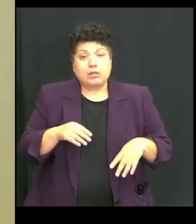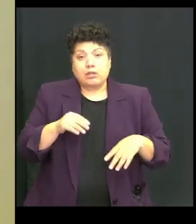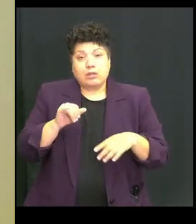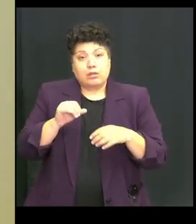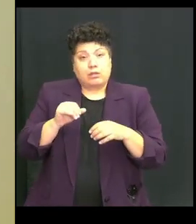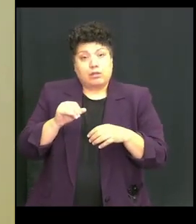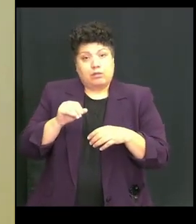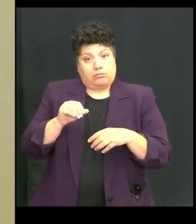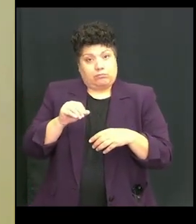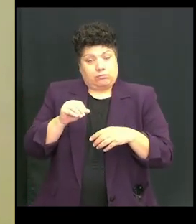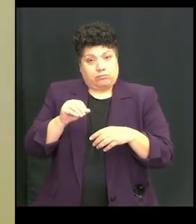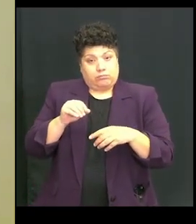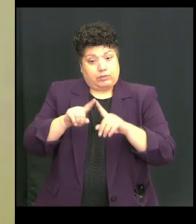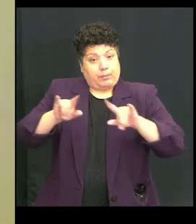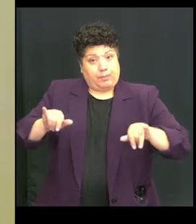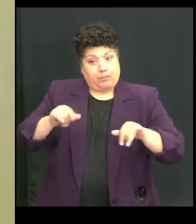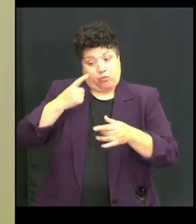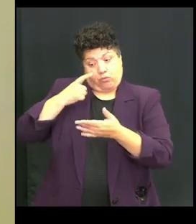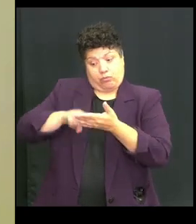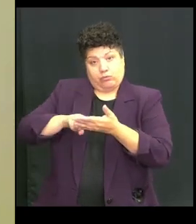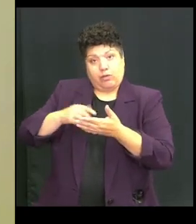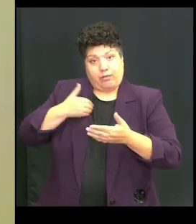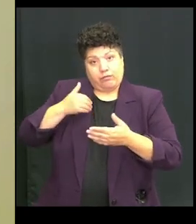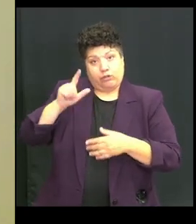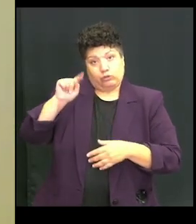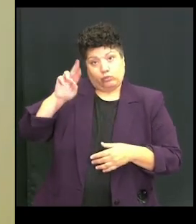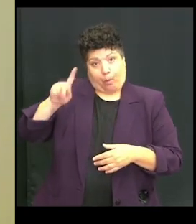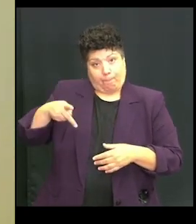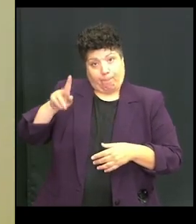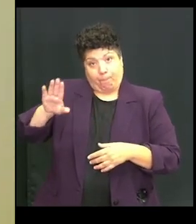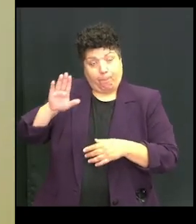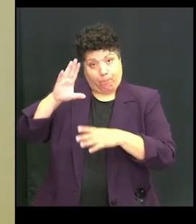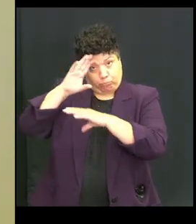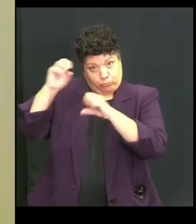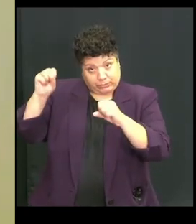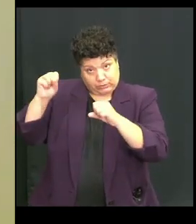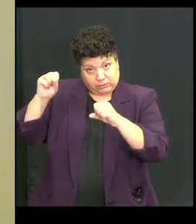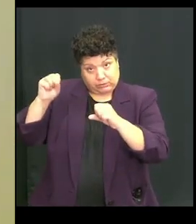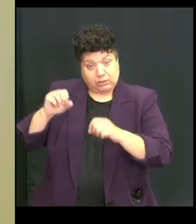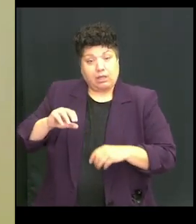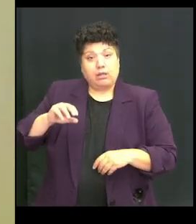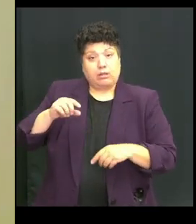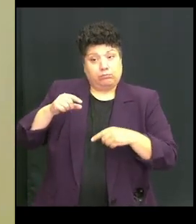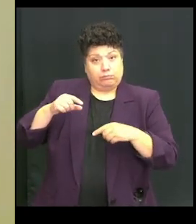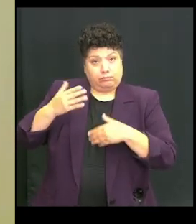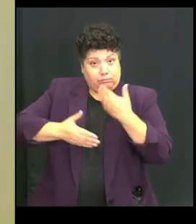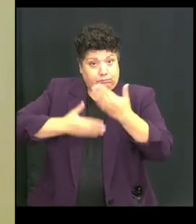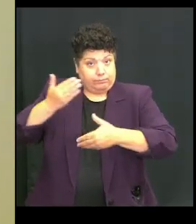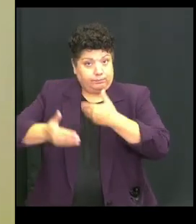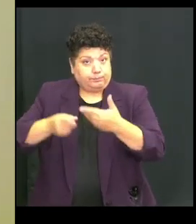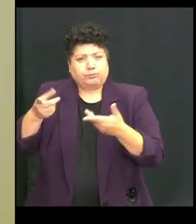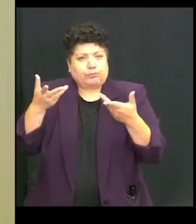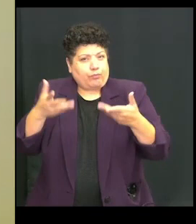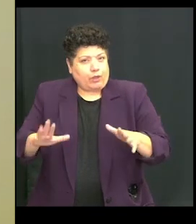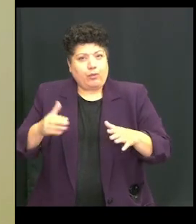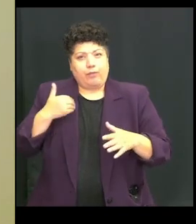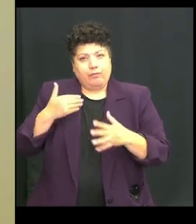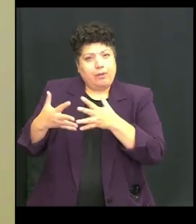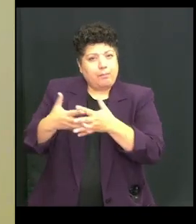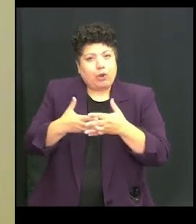that the era of the Trump presidency took the already quite racialized American political scene